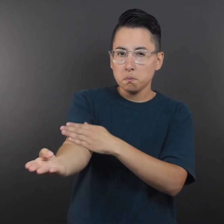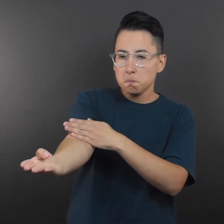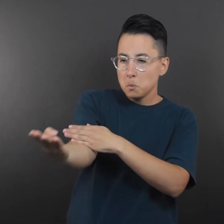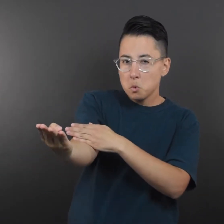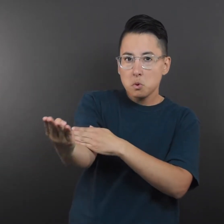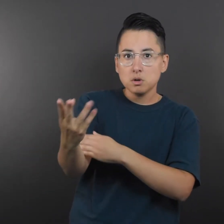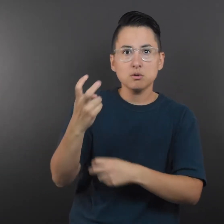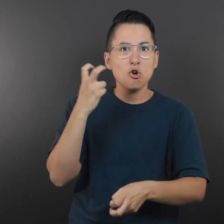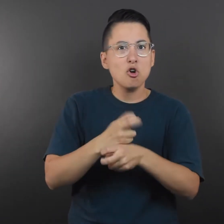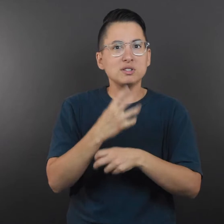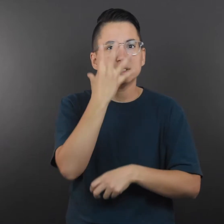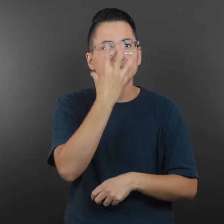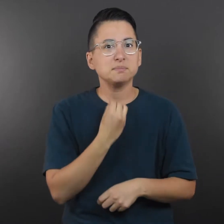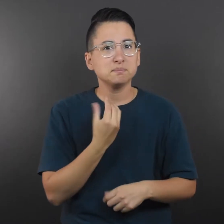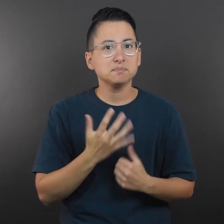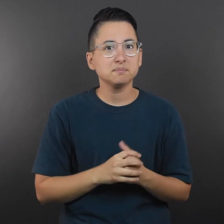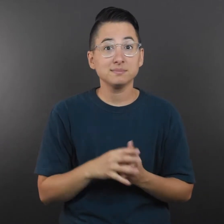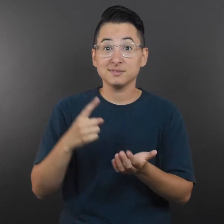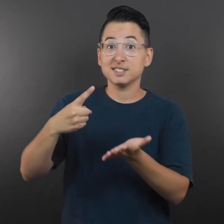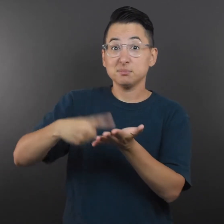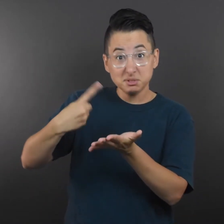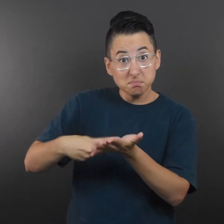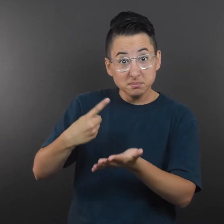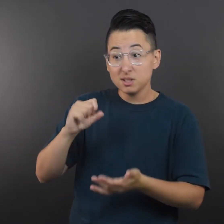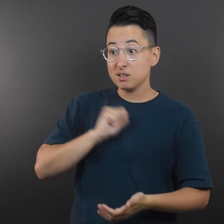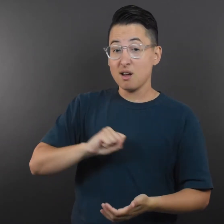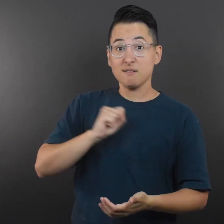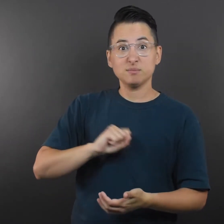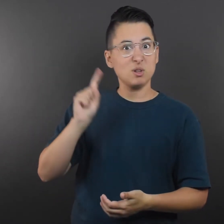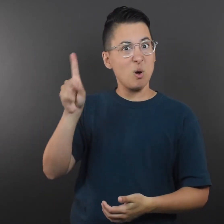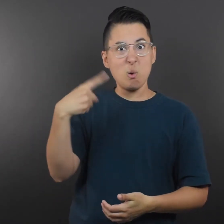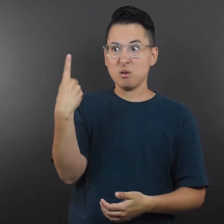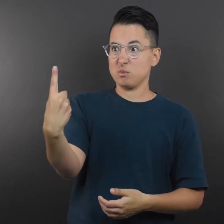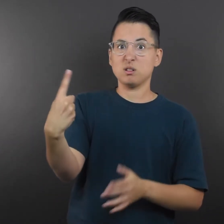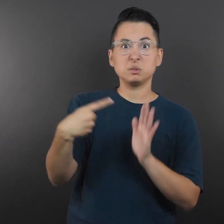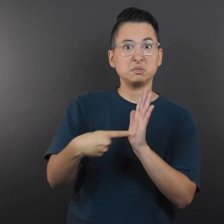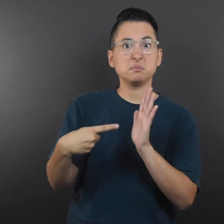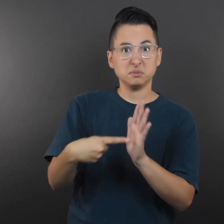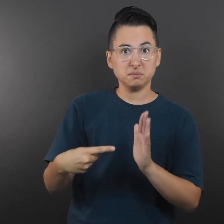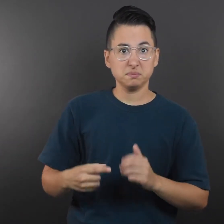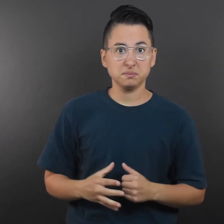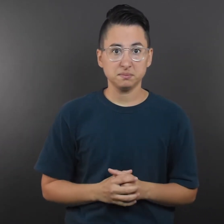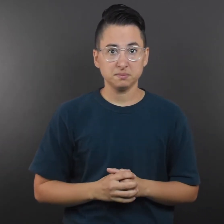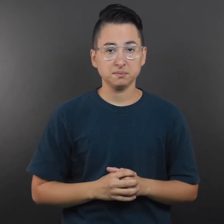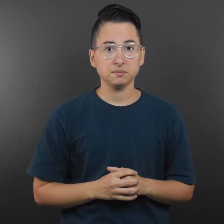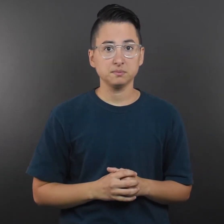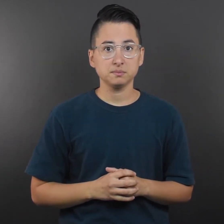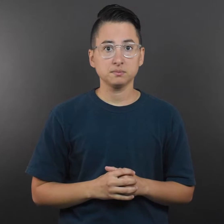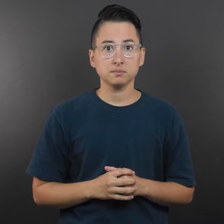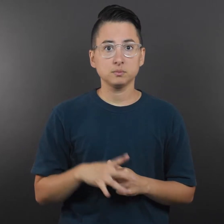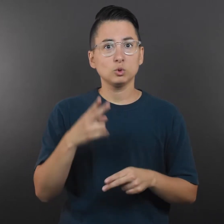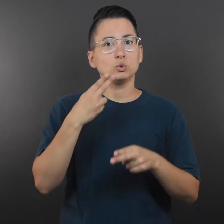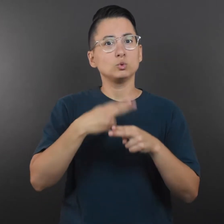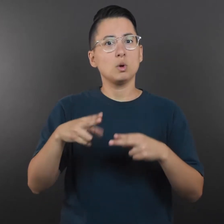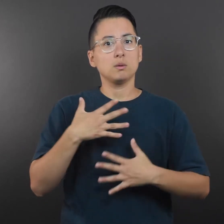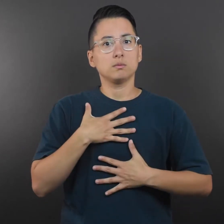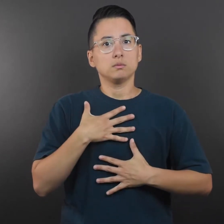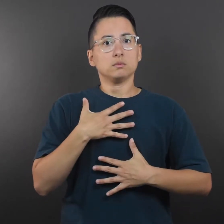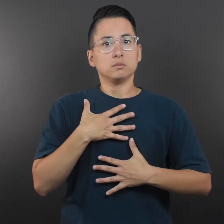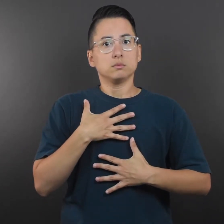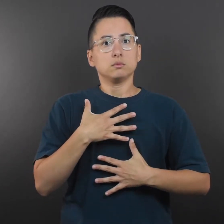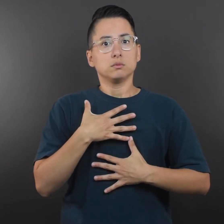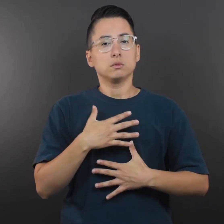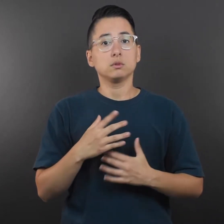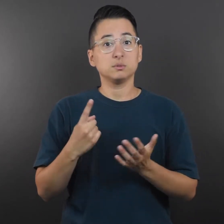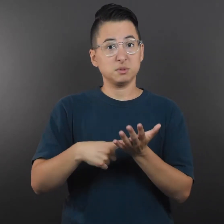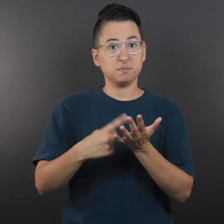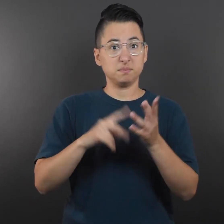Sometimes coughing can be the only symptom. • Shortness of breath – Some people feel like